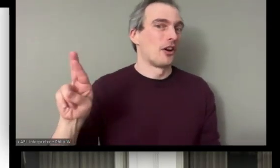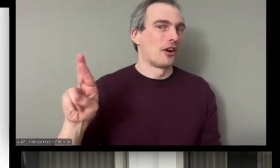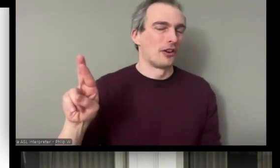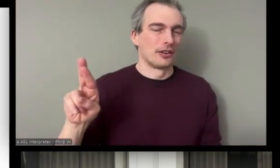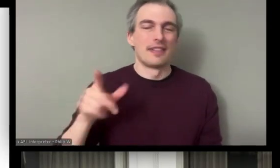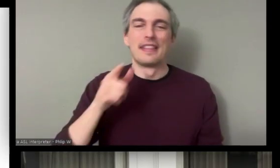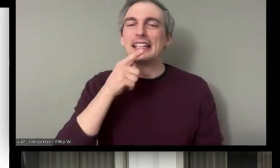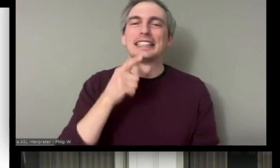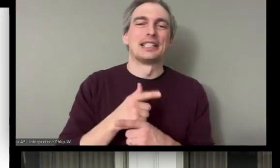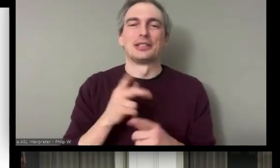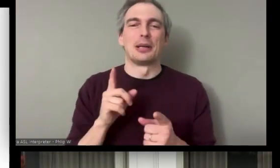Thank you all!